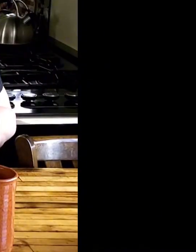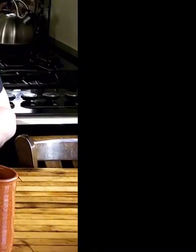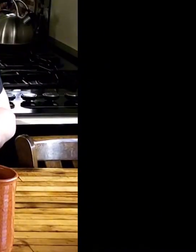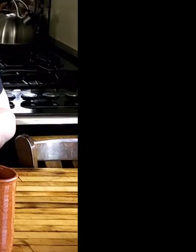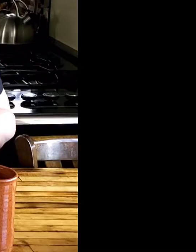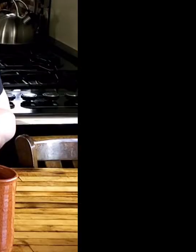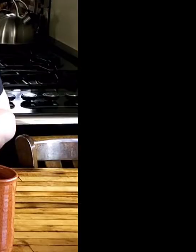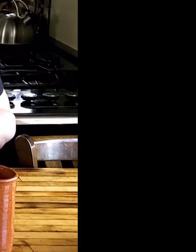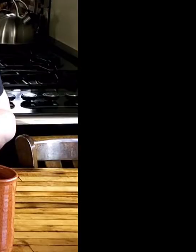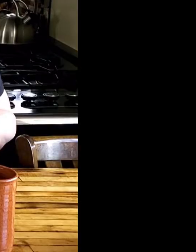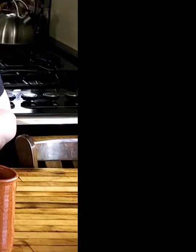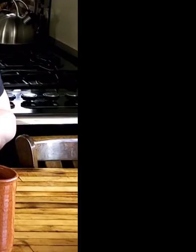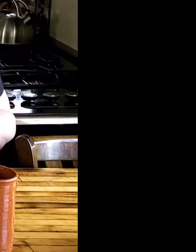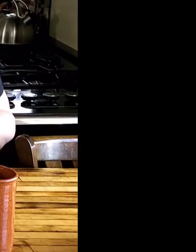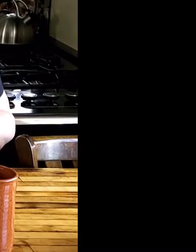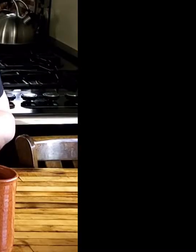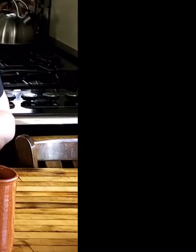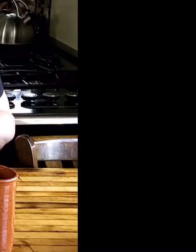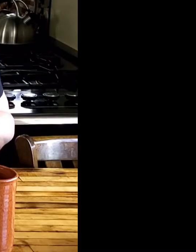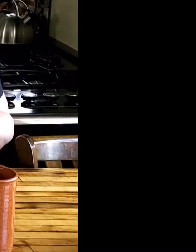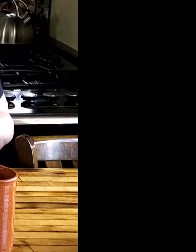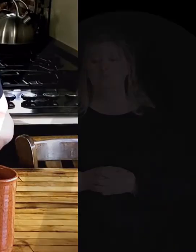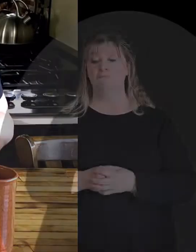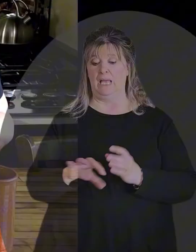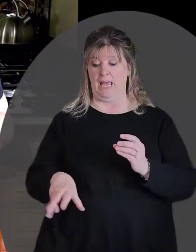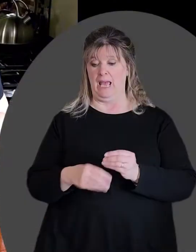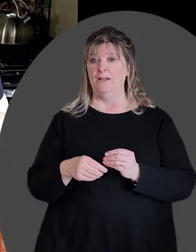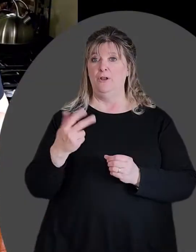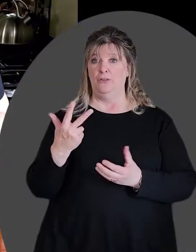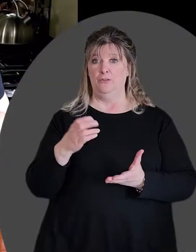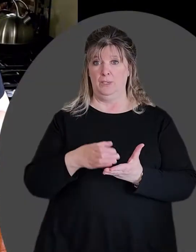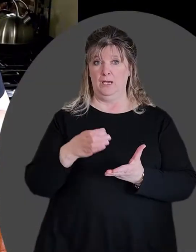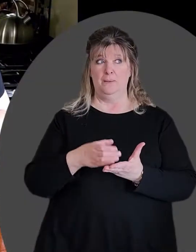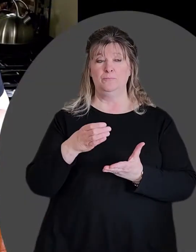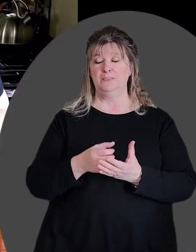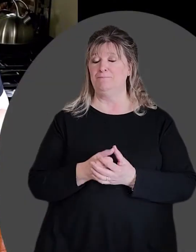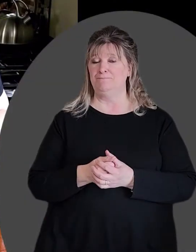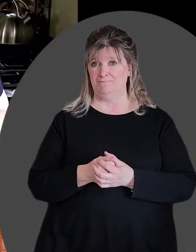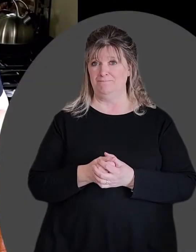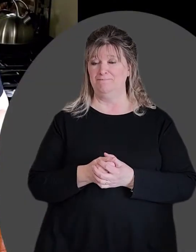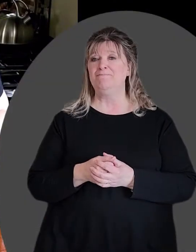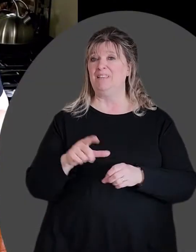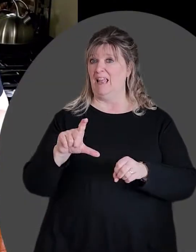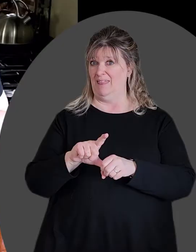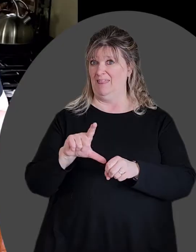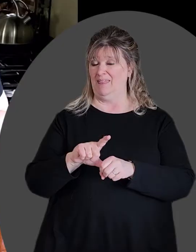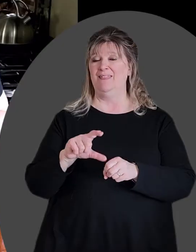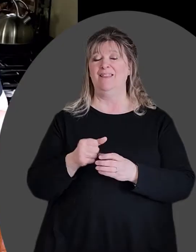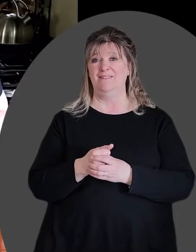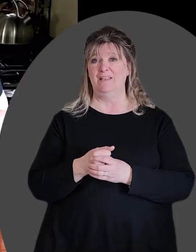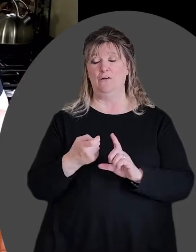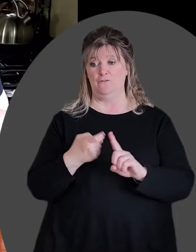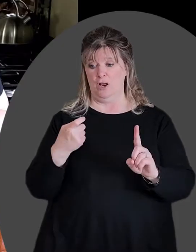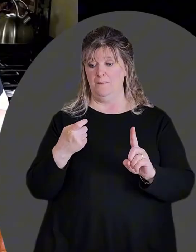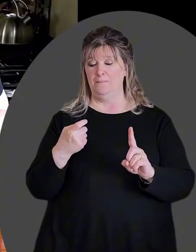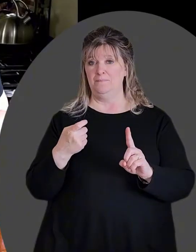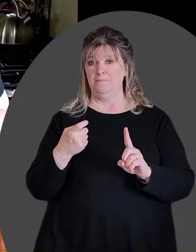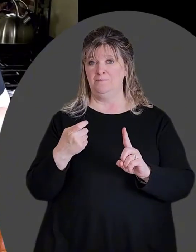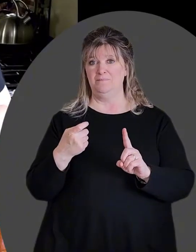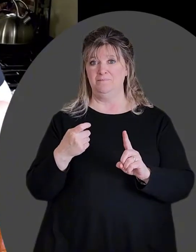okay so in goes my 3 cups of liquor from the walnuts